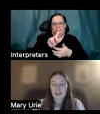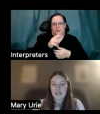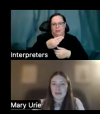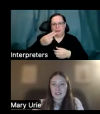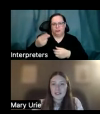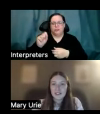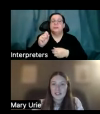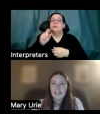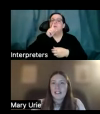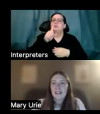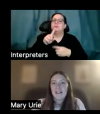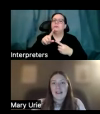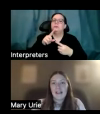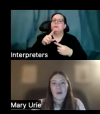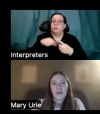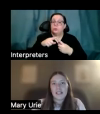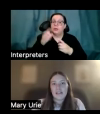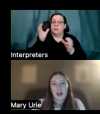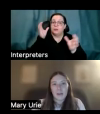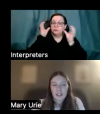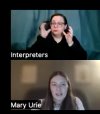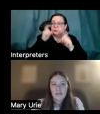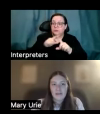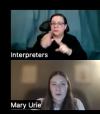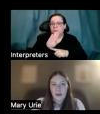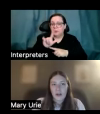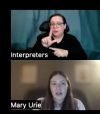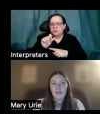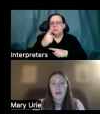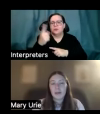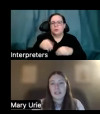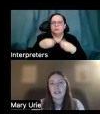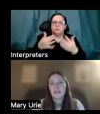about different bills, they always give an option for public